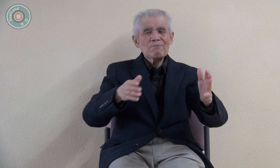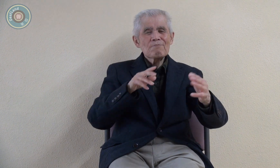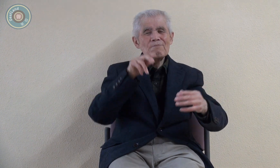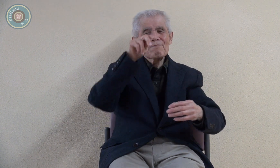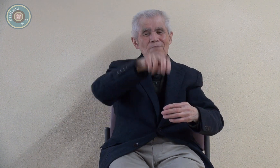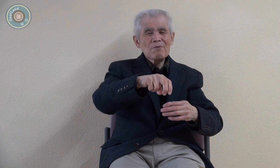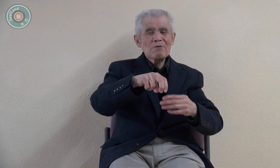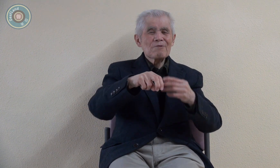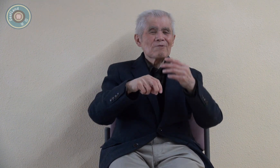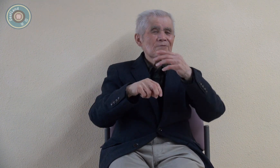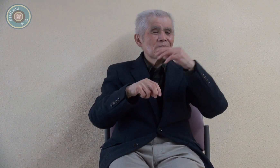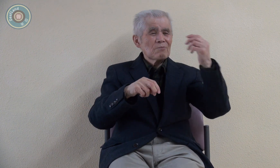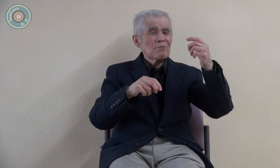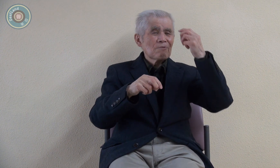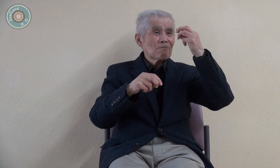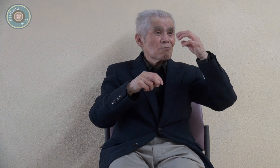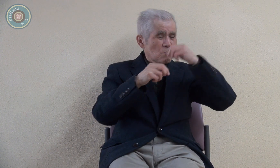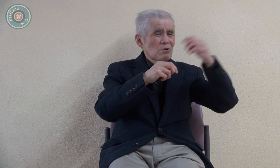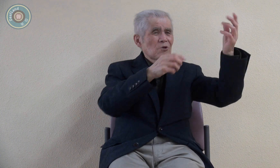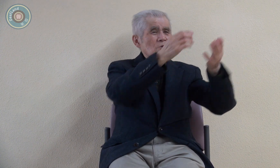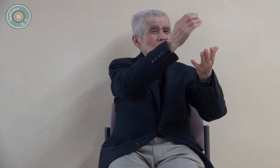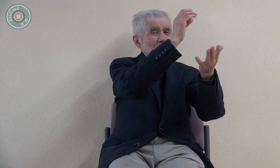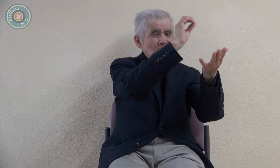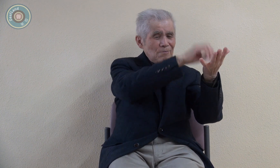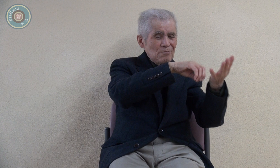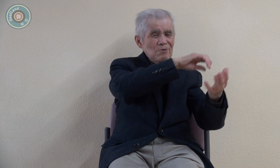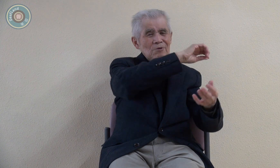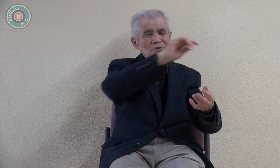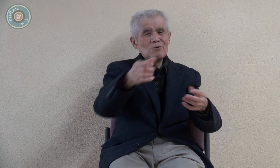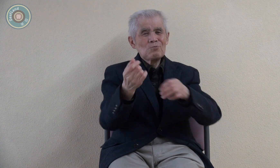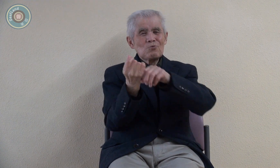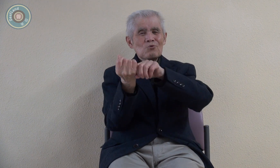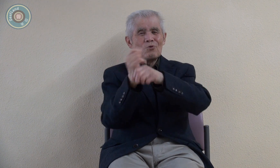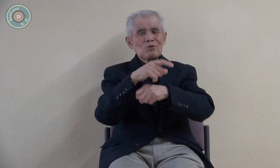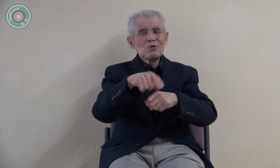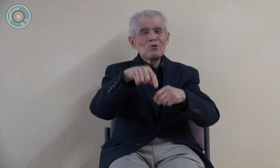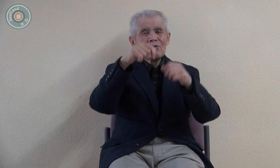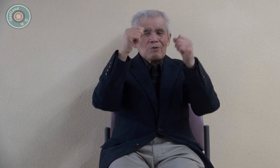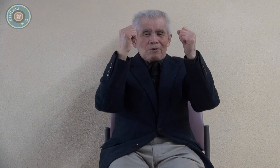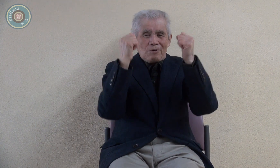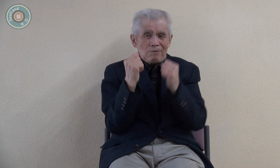Finally, we were able to live in the house We moved from a relative’s house in Koi